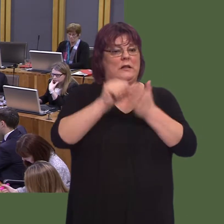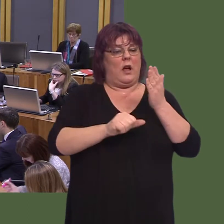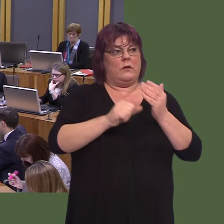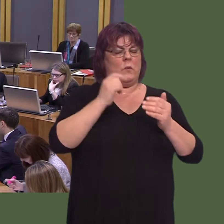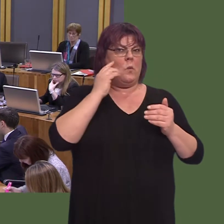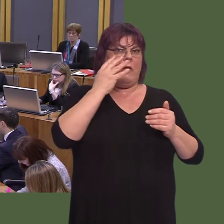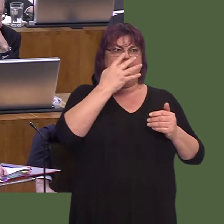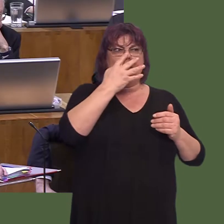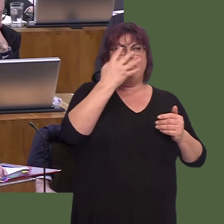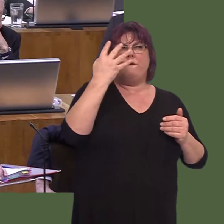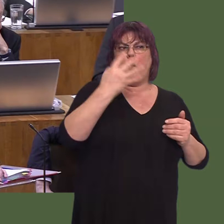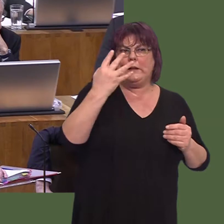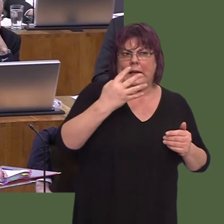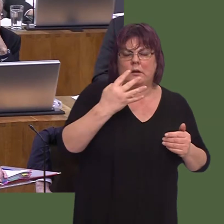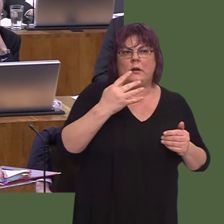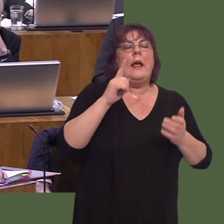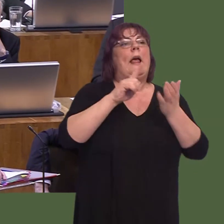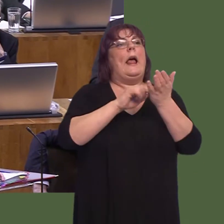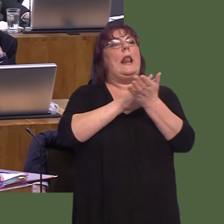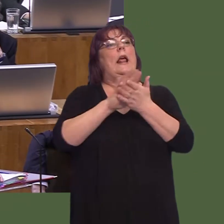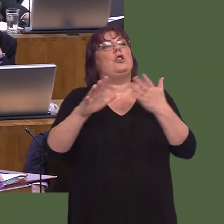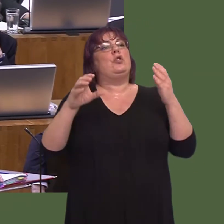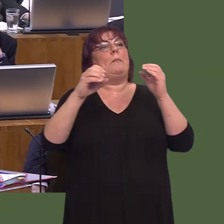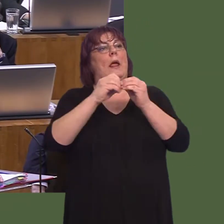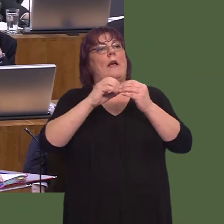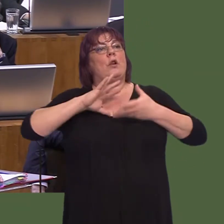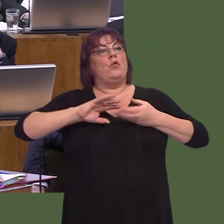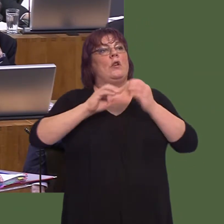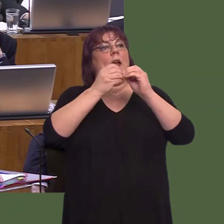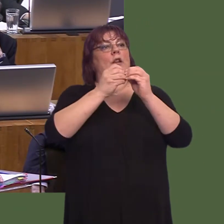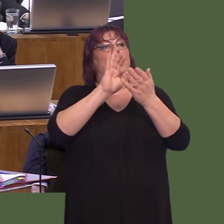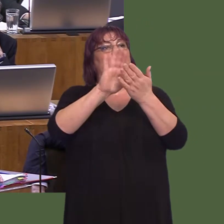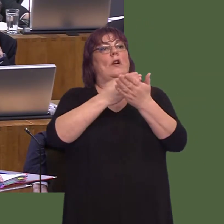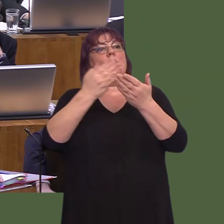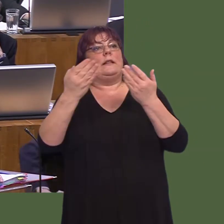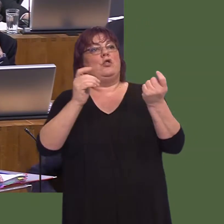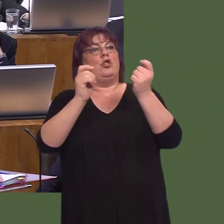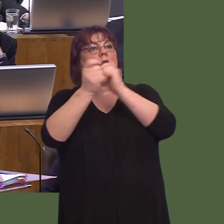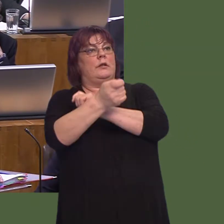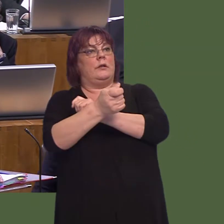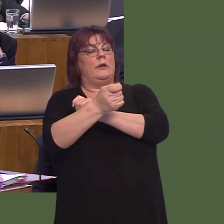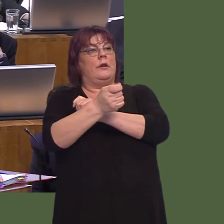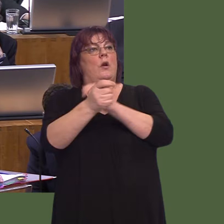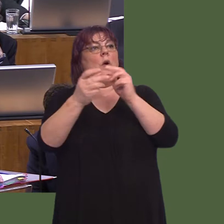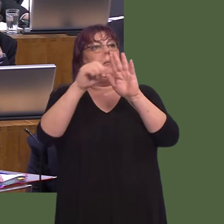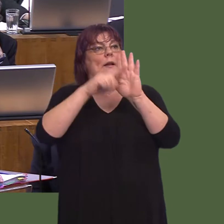LHBs have the responsibility to draw up a robust local transition policy with partner agencies.